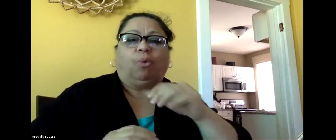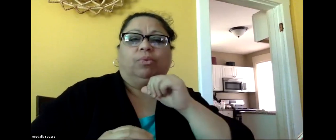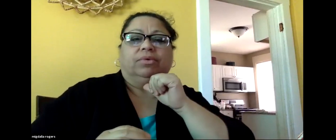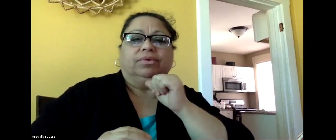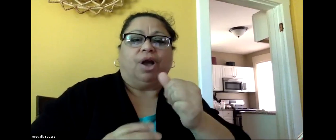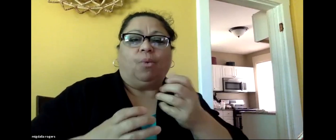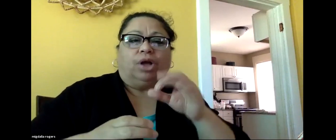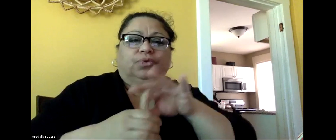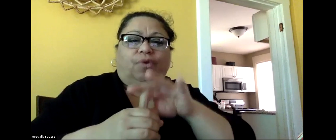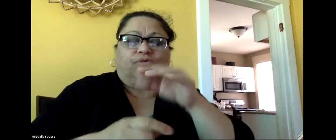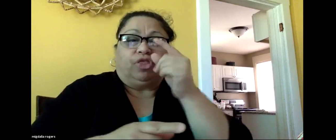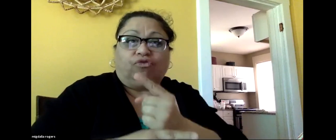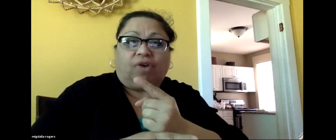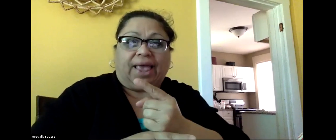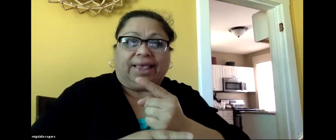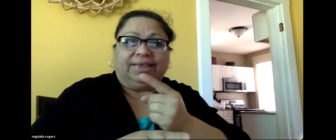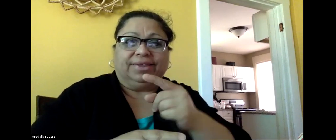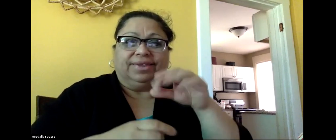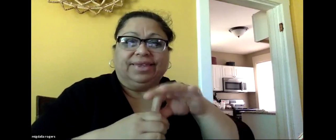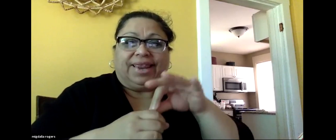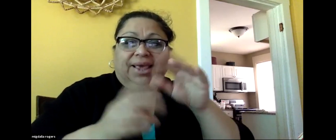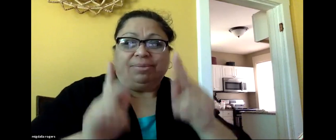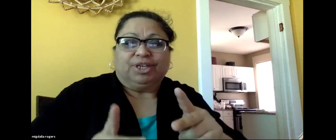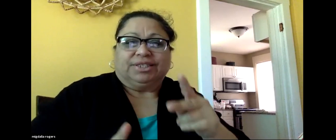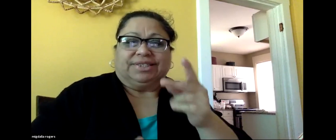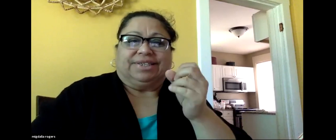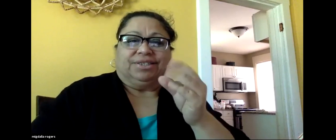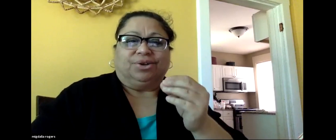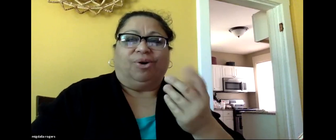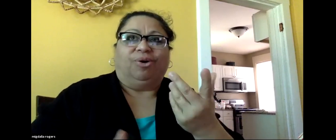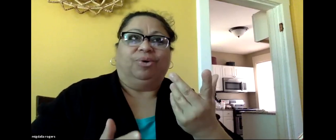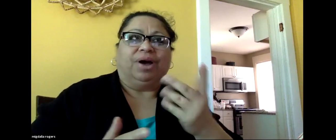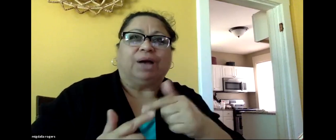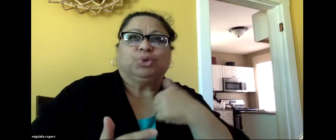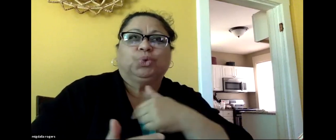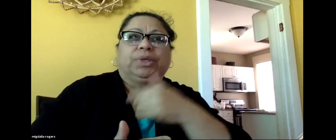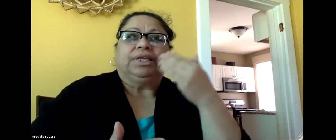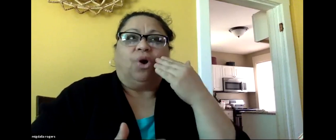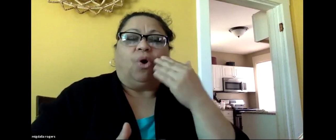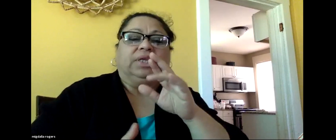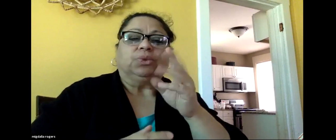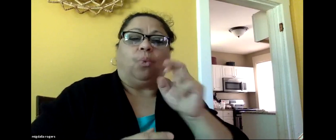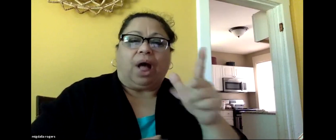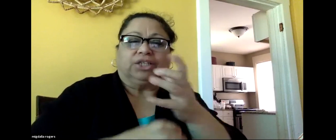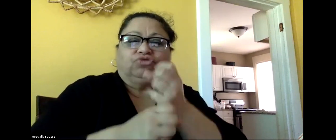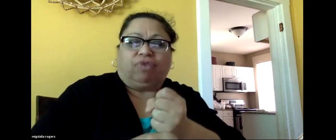stolen or thrown away or it's not voted in the way they wanted it to be voted.